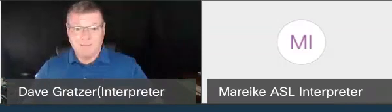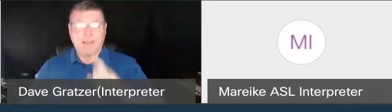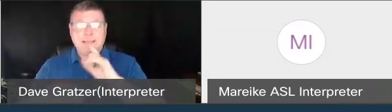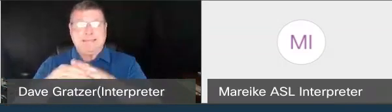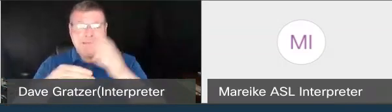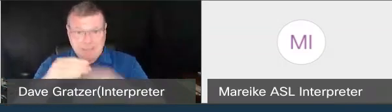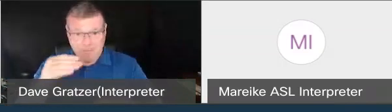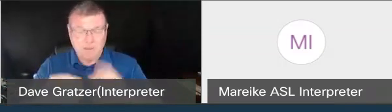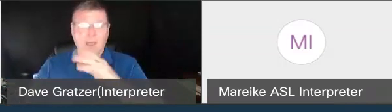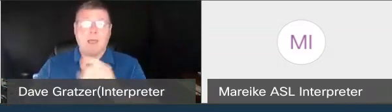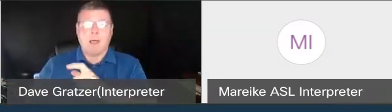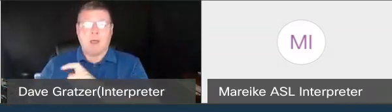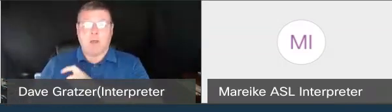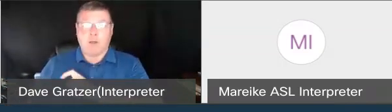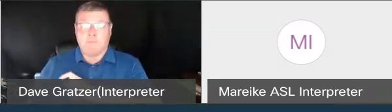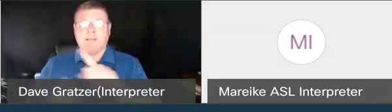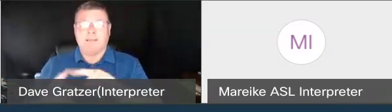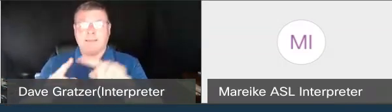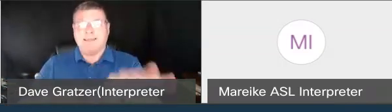and the officers will then leave the sobering center.